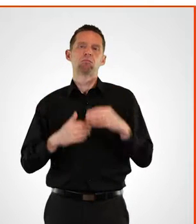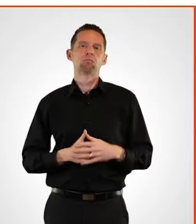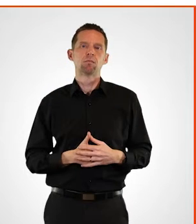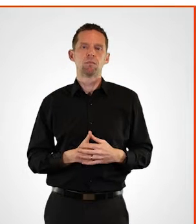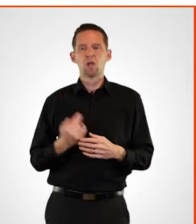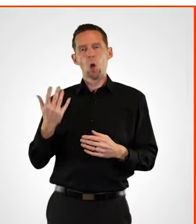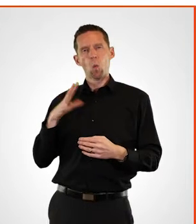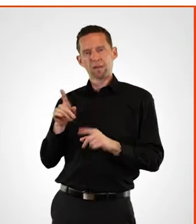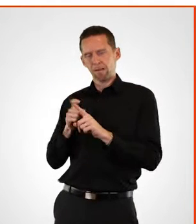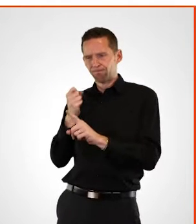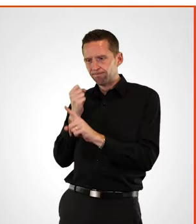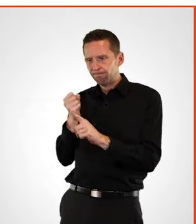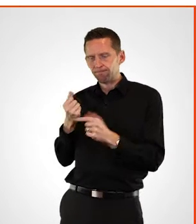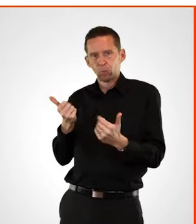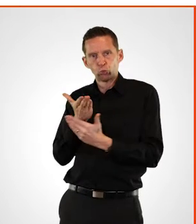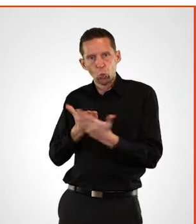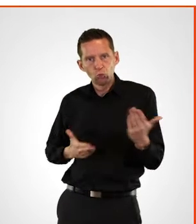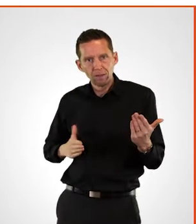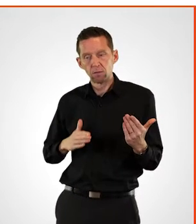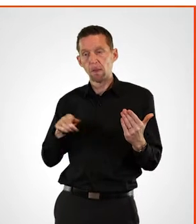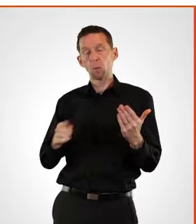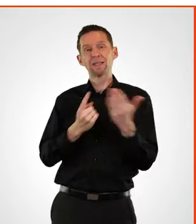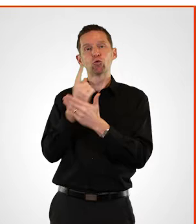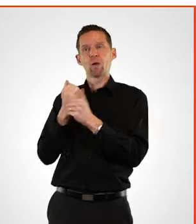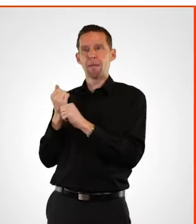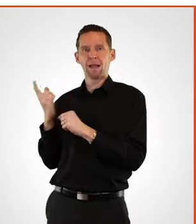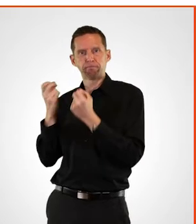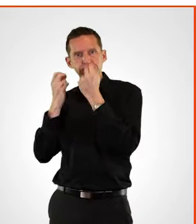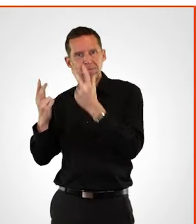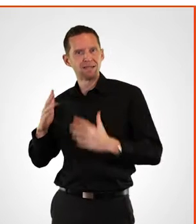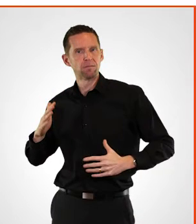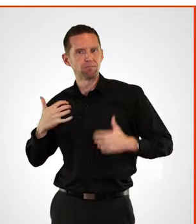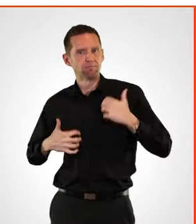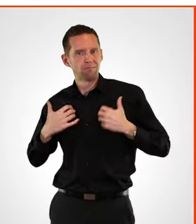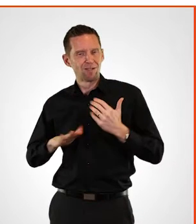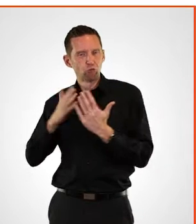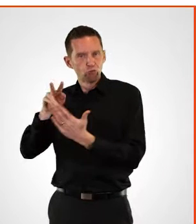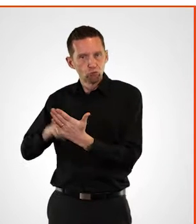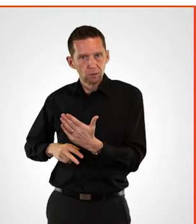We want it to be a compelling story, we want the topics to be issues that are of interest to them,